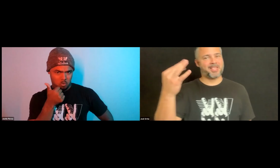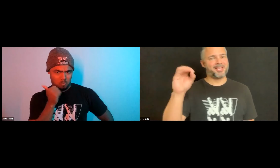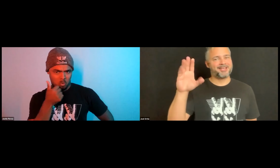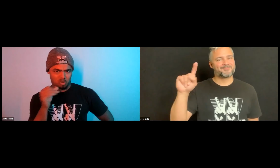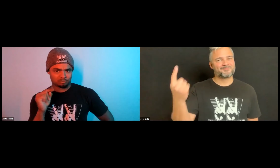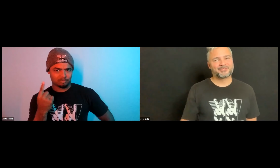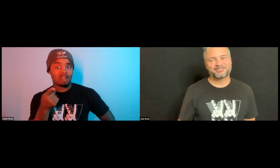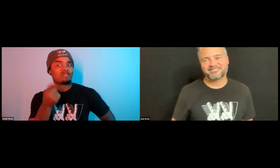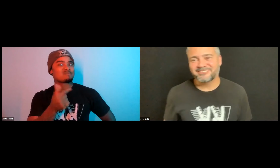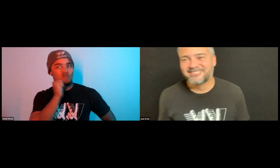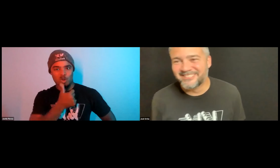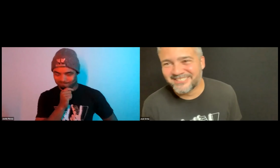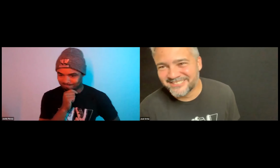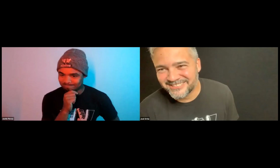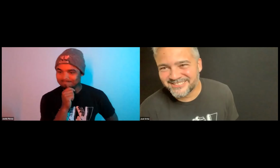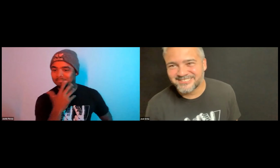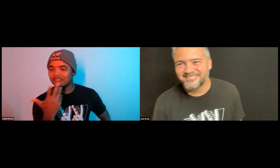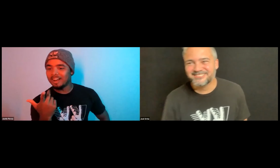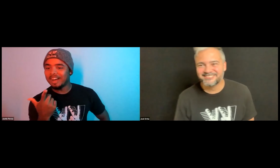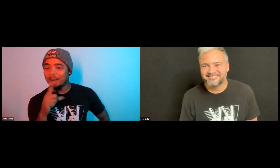Yeah, Friday's October 1st.